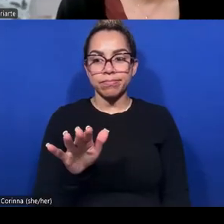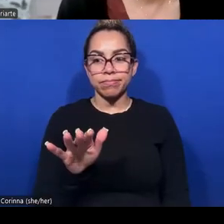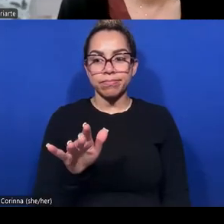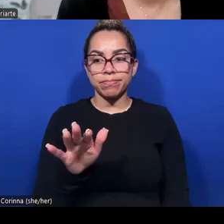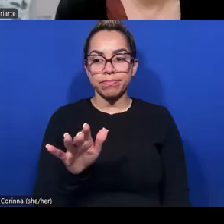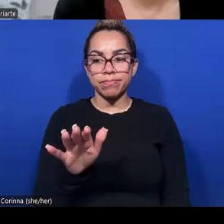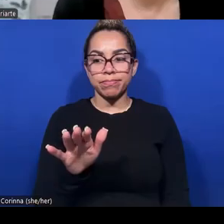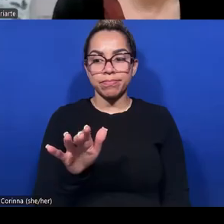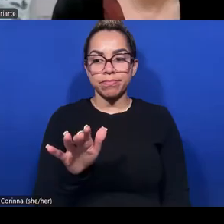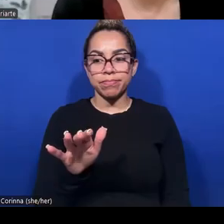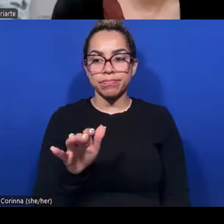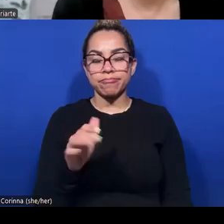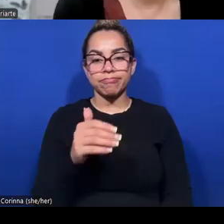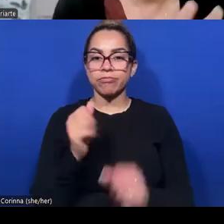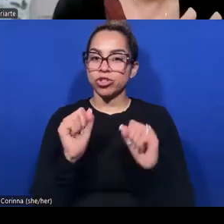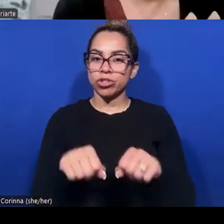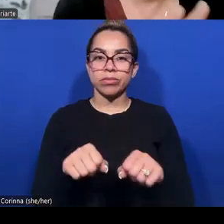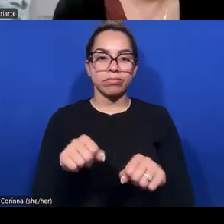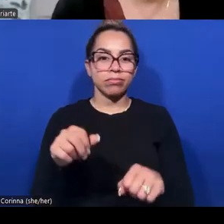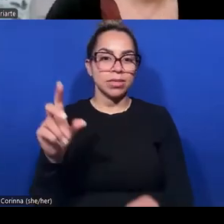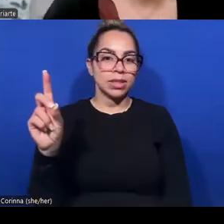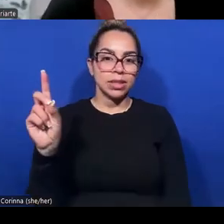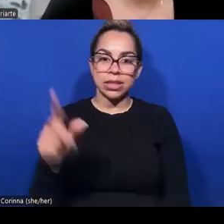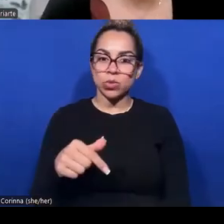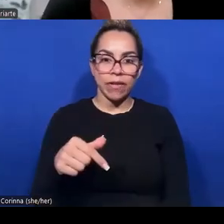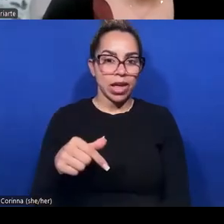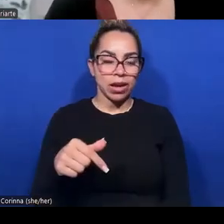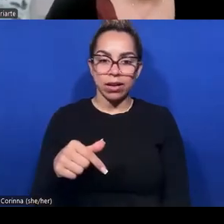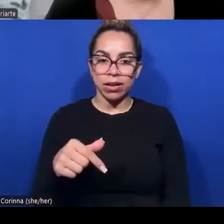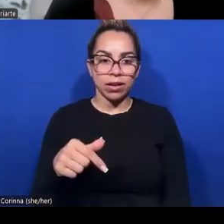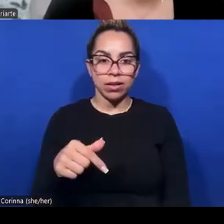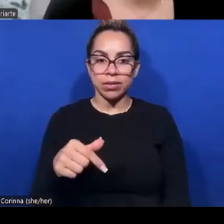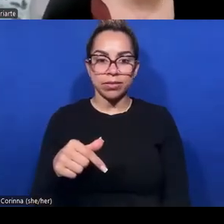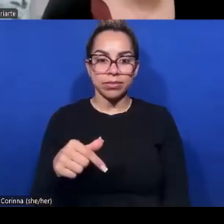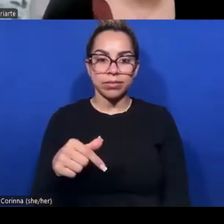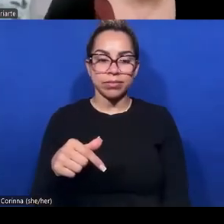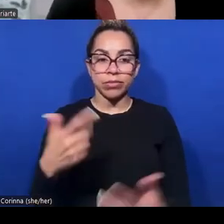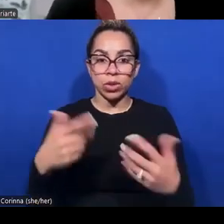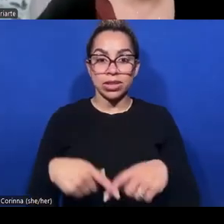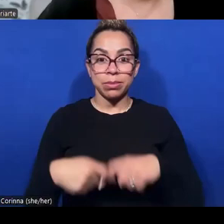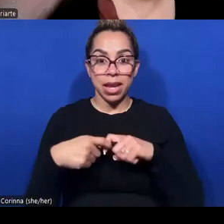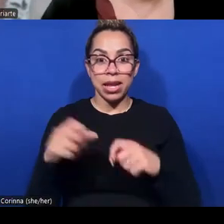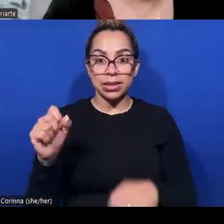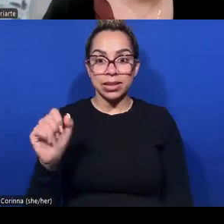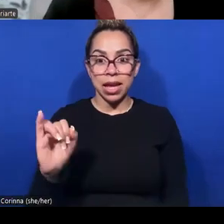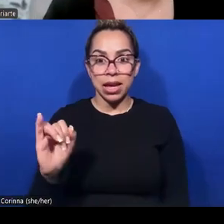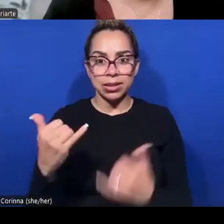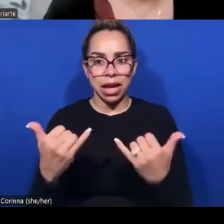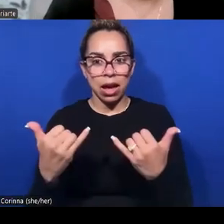disqualify for you from getting SSI or suspend your SSI because now you're over the resource limit.